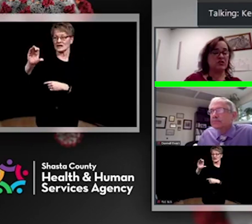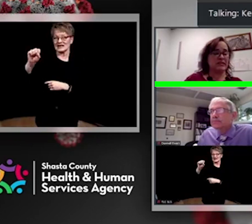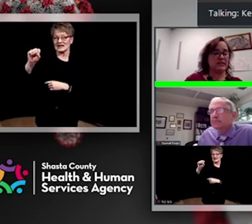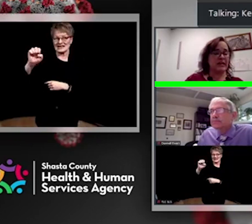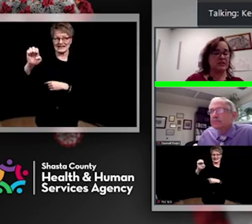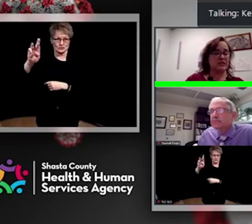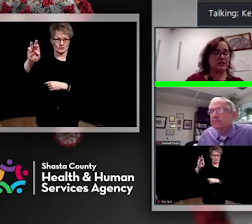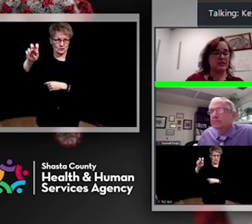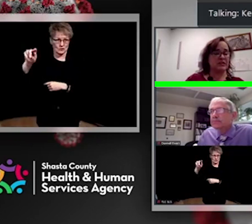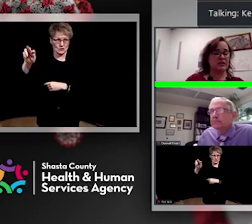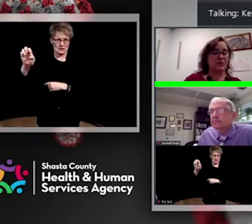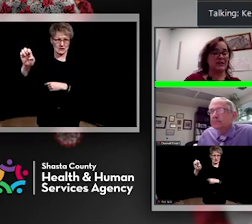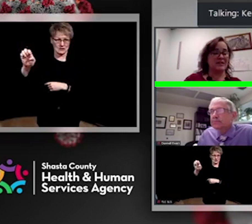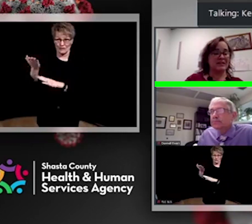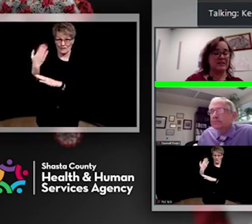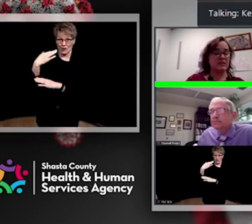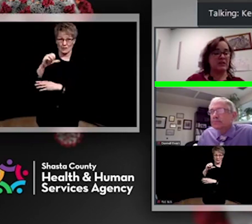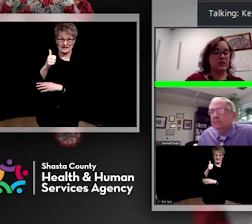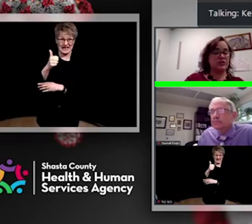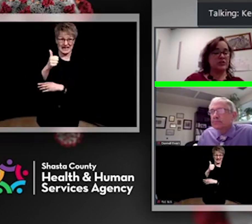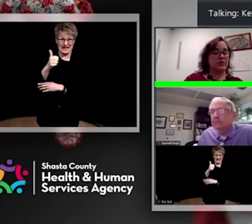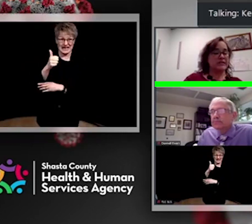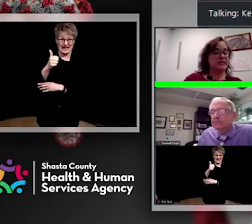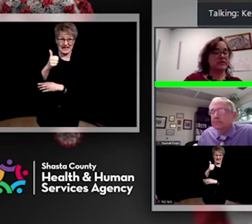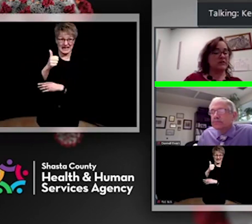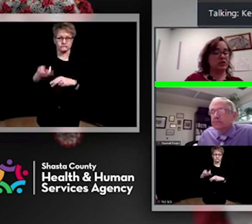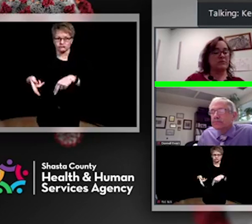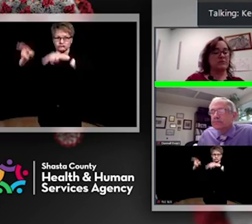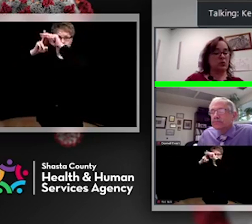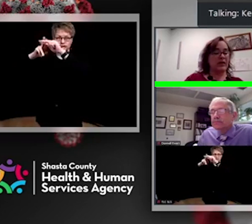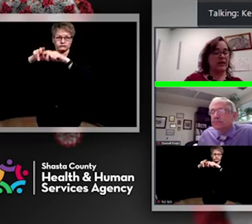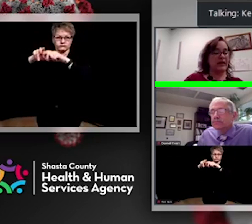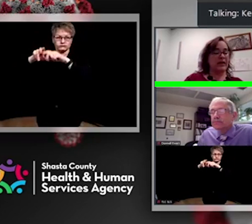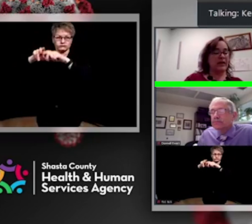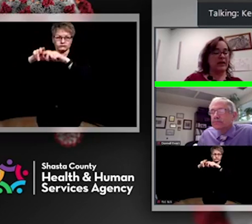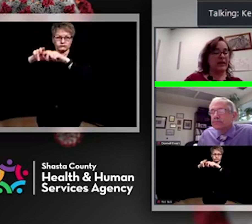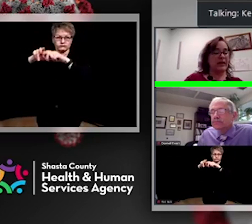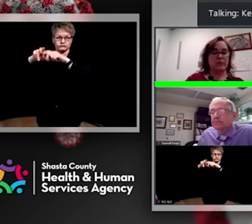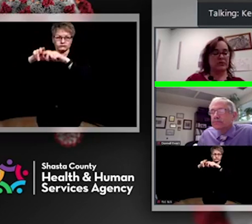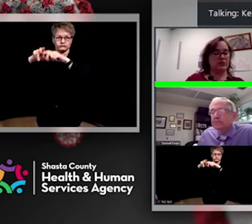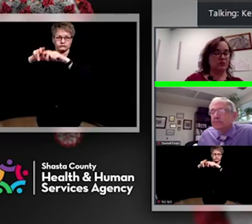Our unadjusted case rate is 24.9. So, our testing volume did pull that number down,